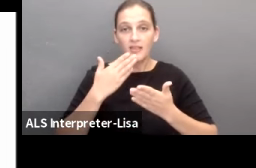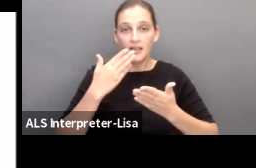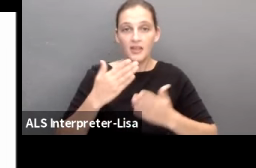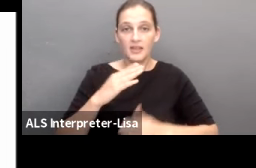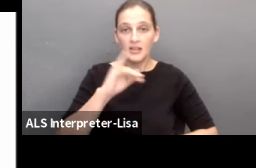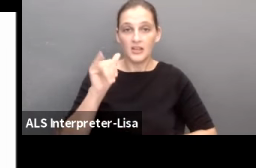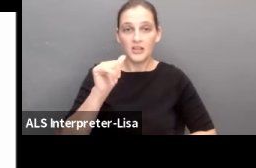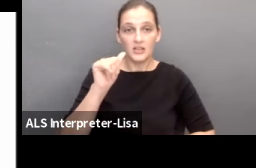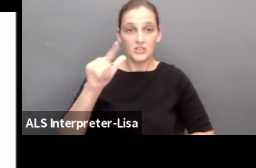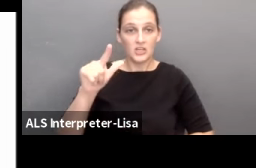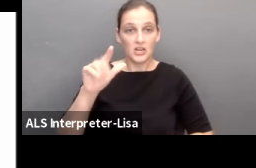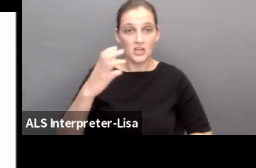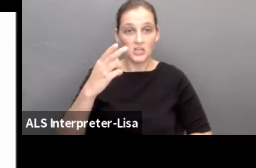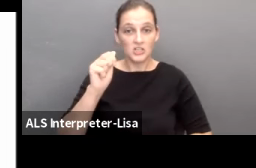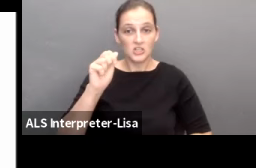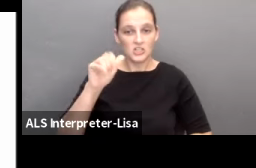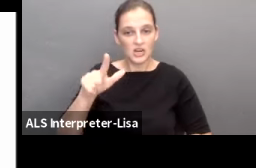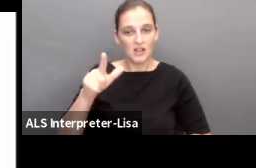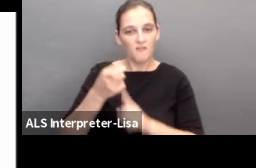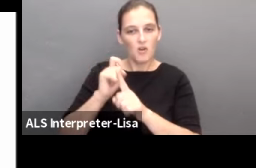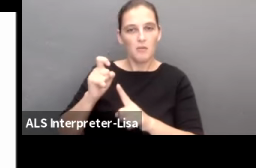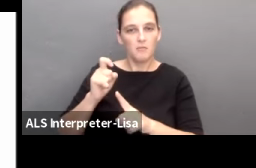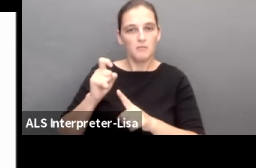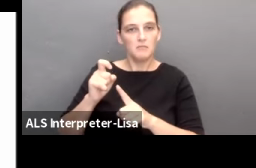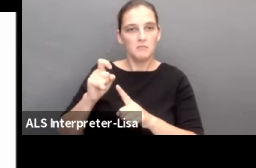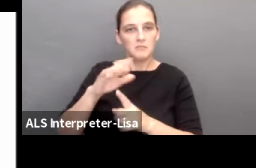for giving us an update of what the Institute is doing